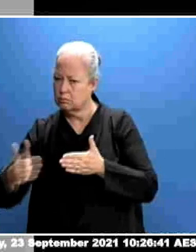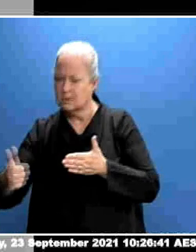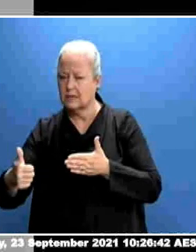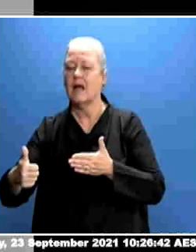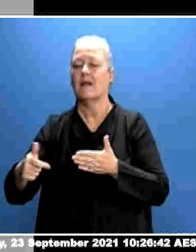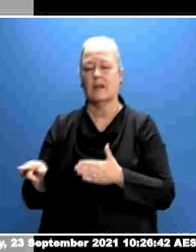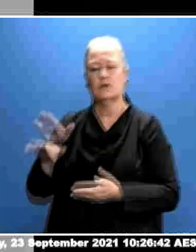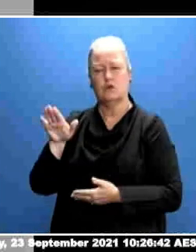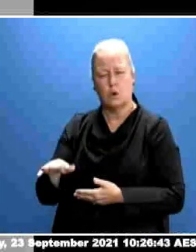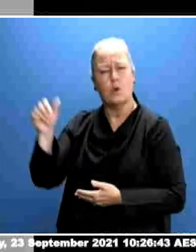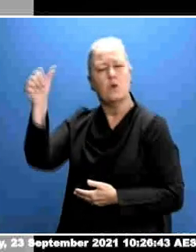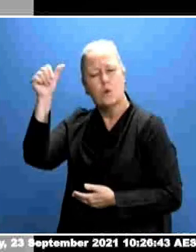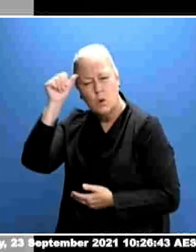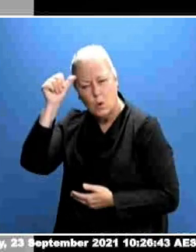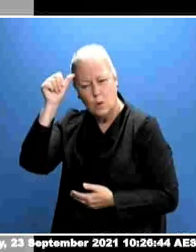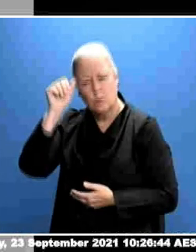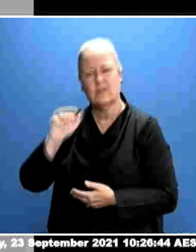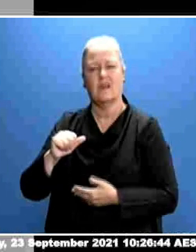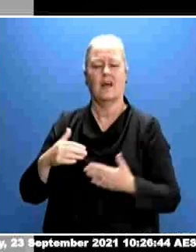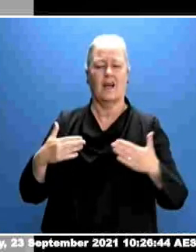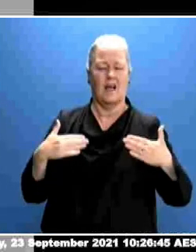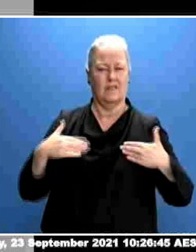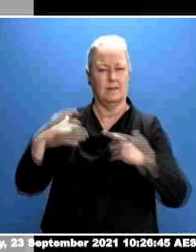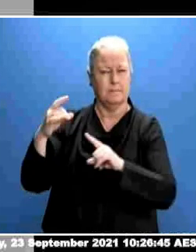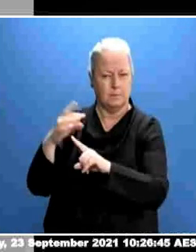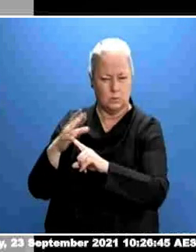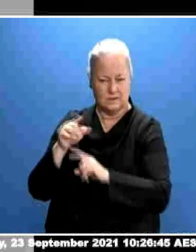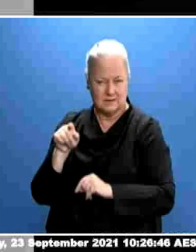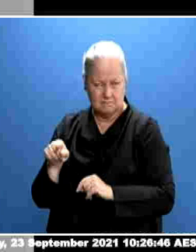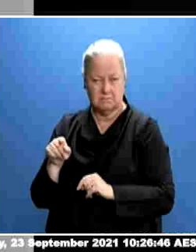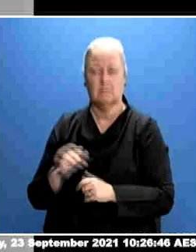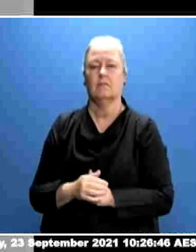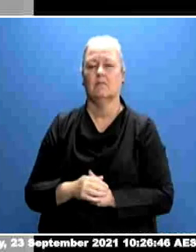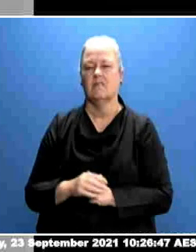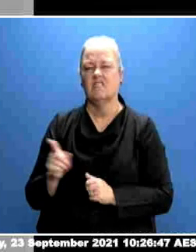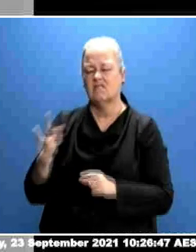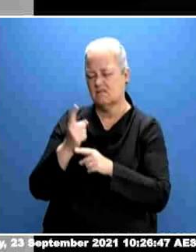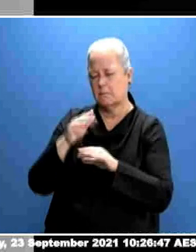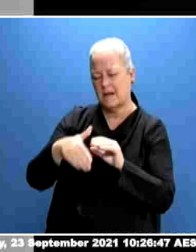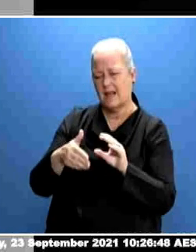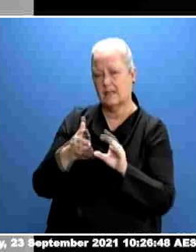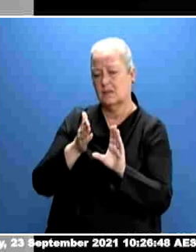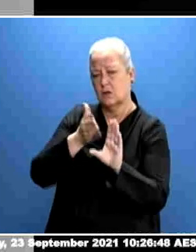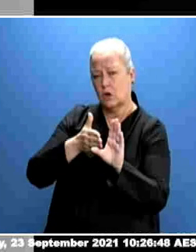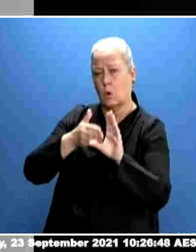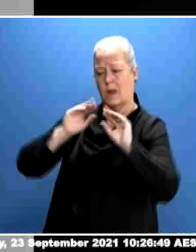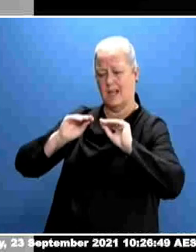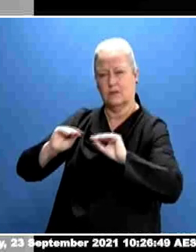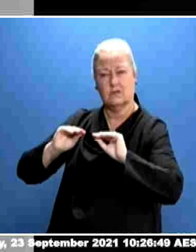elsewhere, we've seen reference made to psychoeducation as a concept.